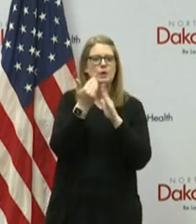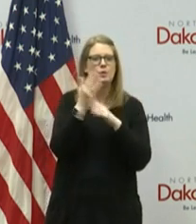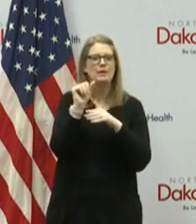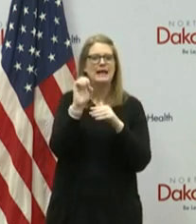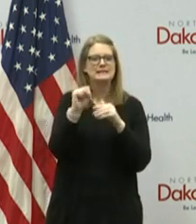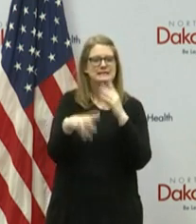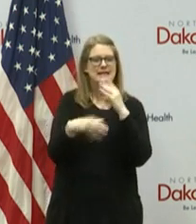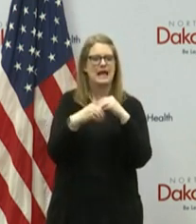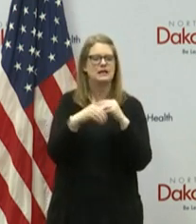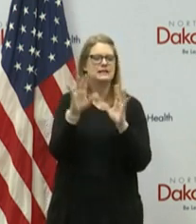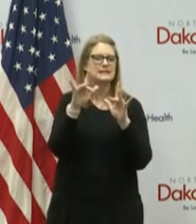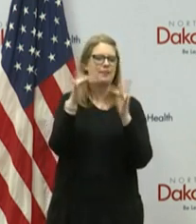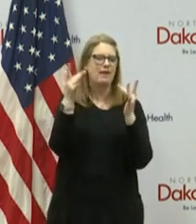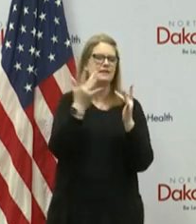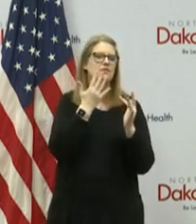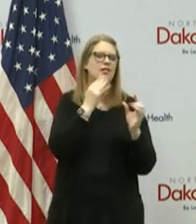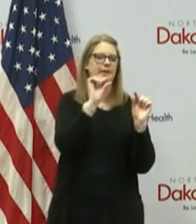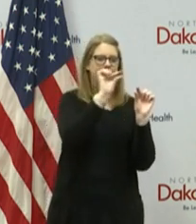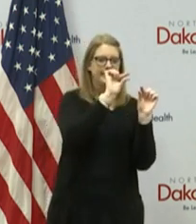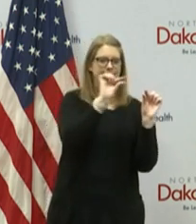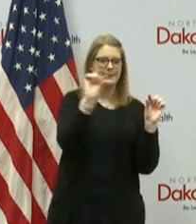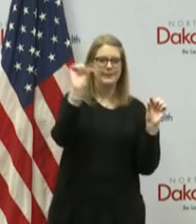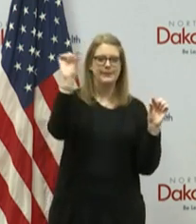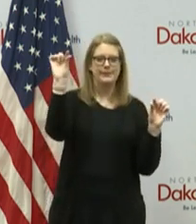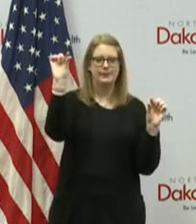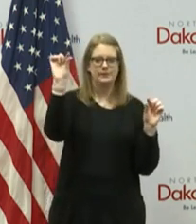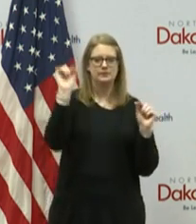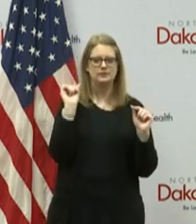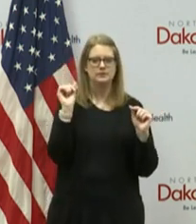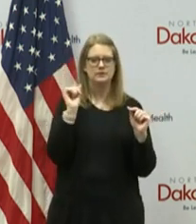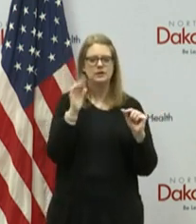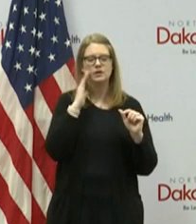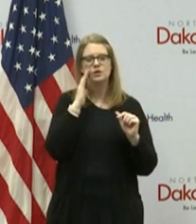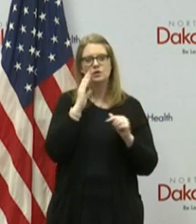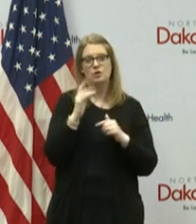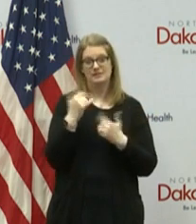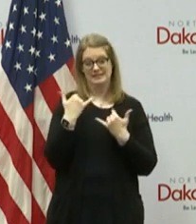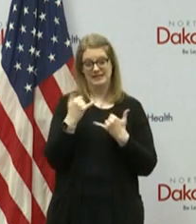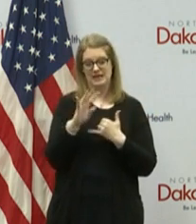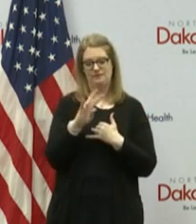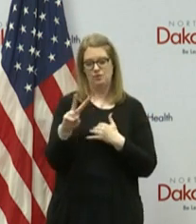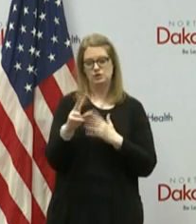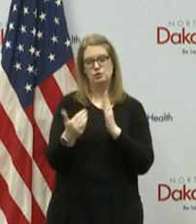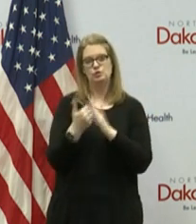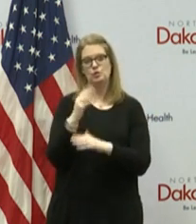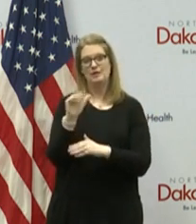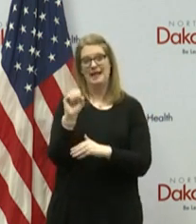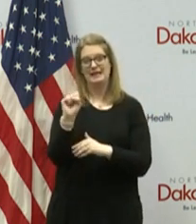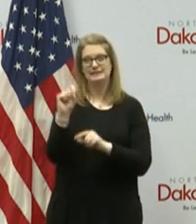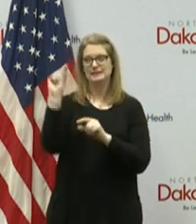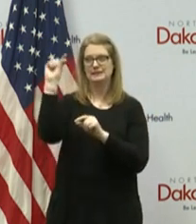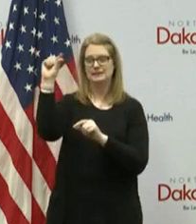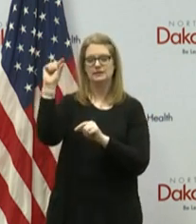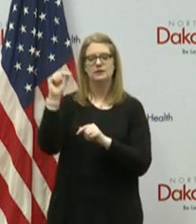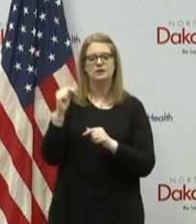THE CASES THAT ARE POSITIVE AND IN THE LIGHT ON THE TOP OF THAT ARE THE NEW CASES ADDED ON TOP